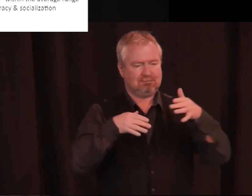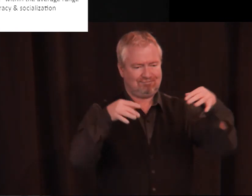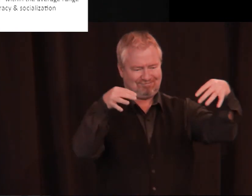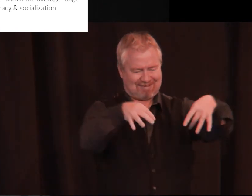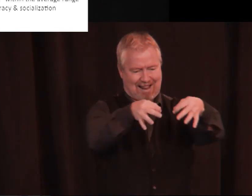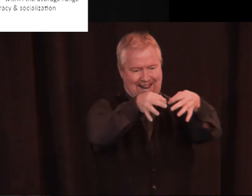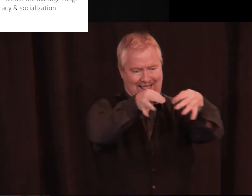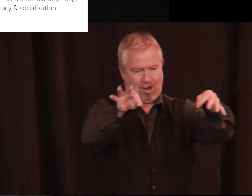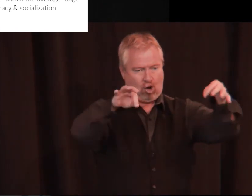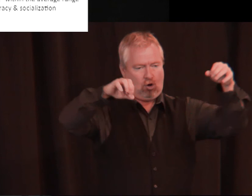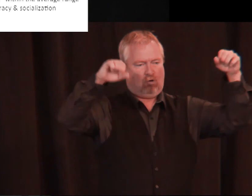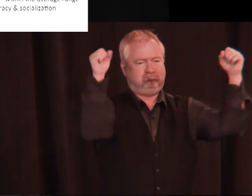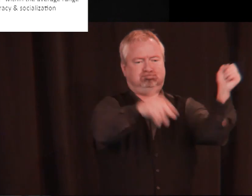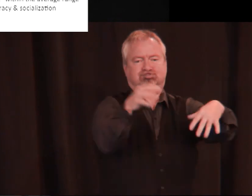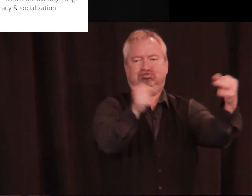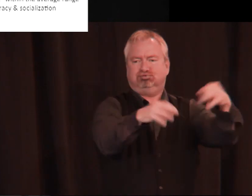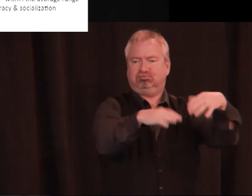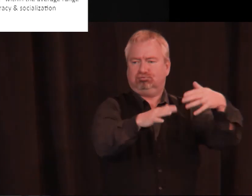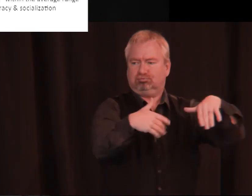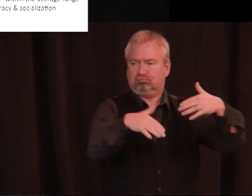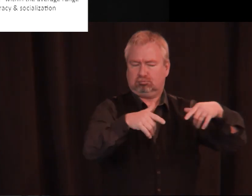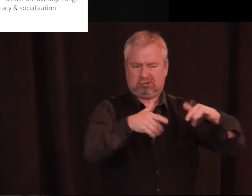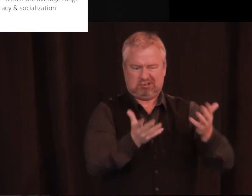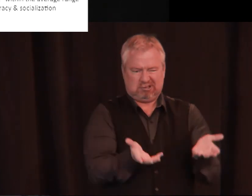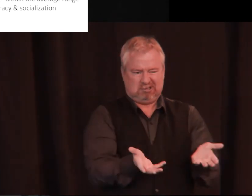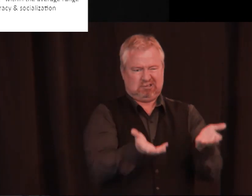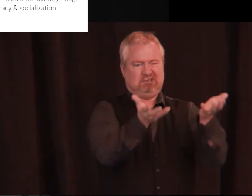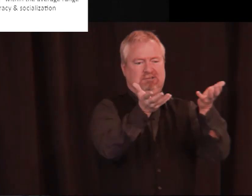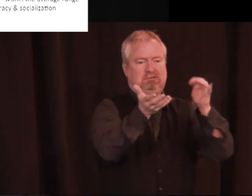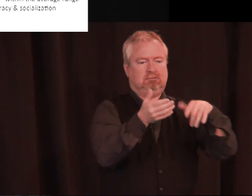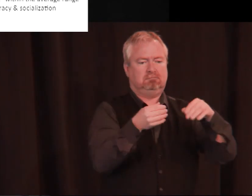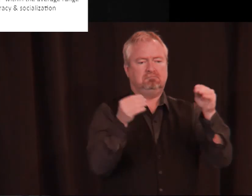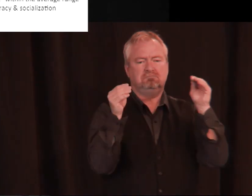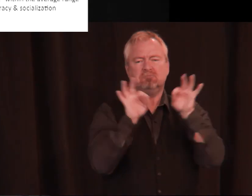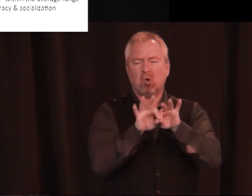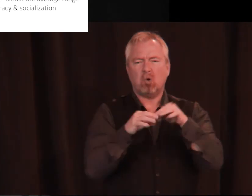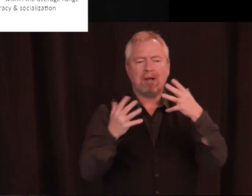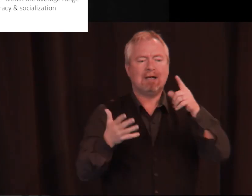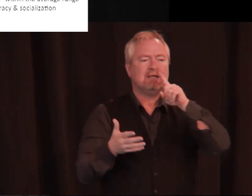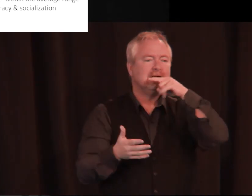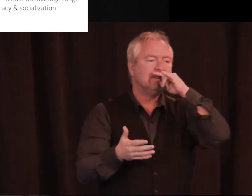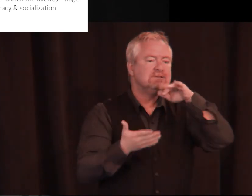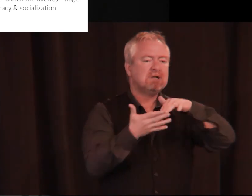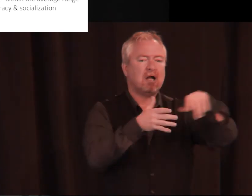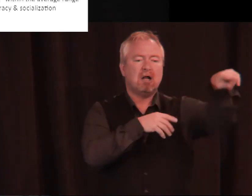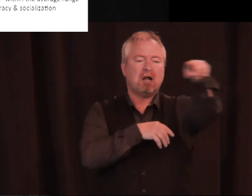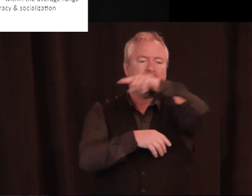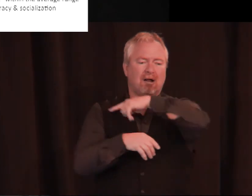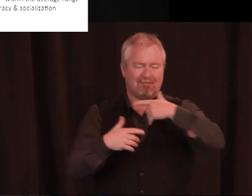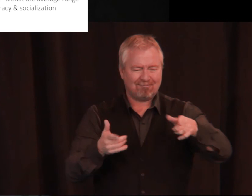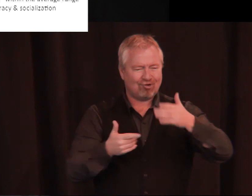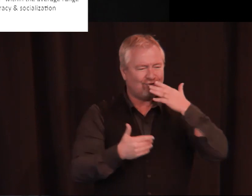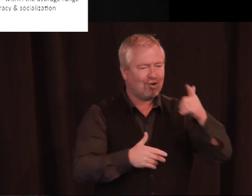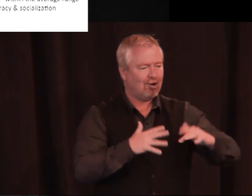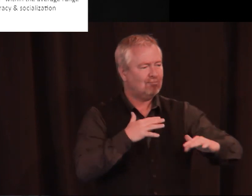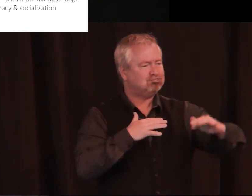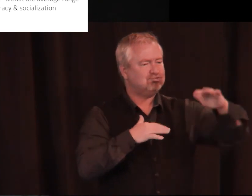because we have found plenty of kids in our study who are doing - doing excellent, doing well within the average range.